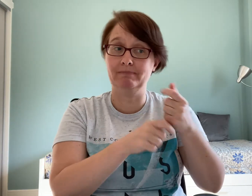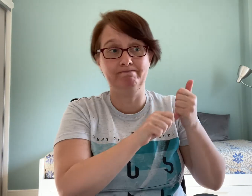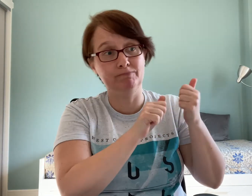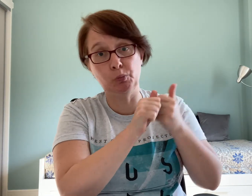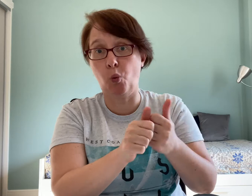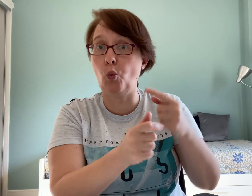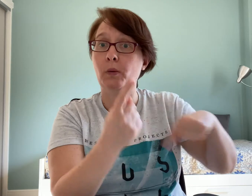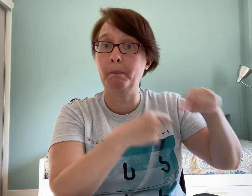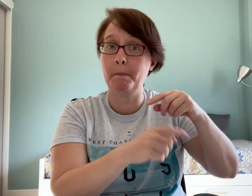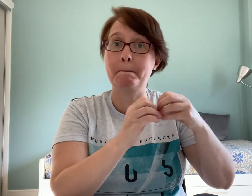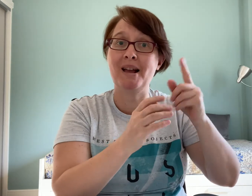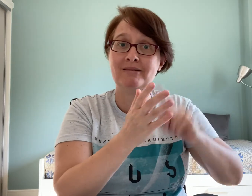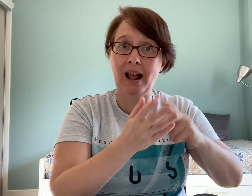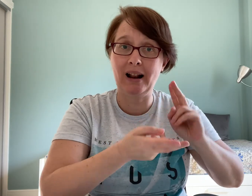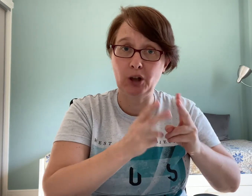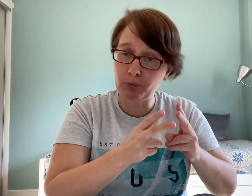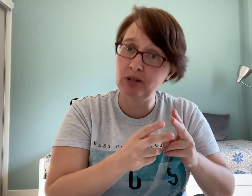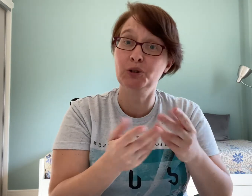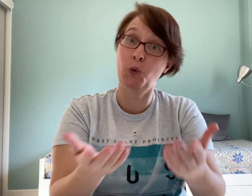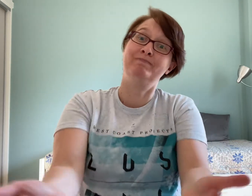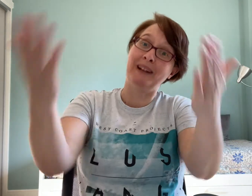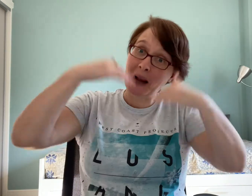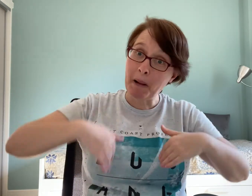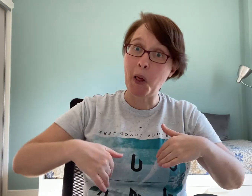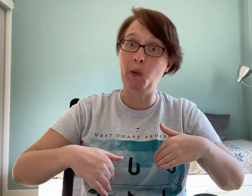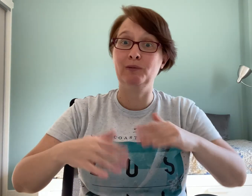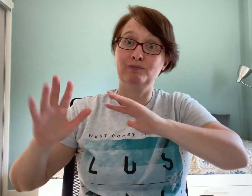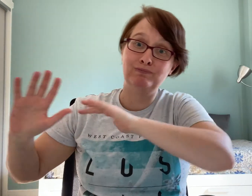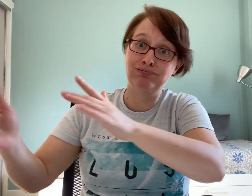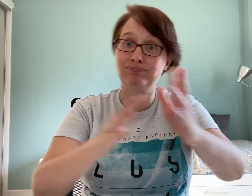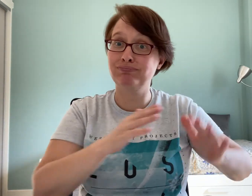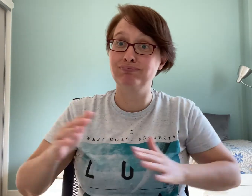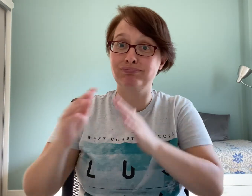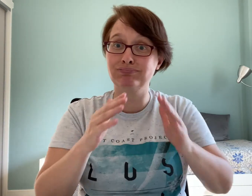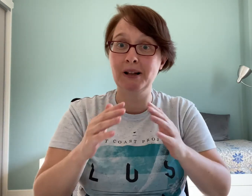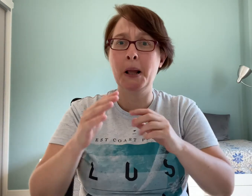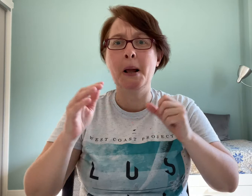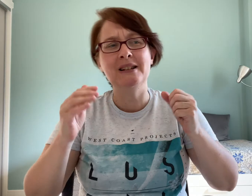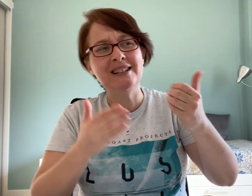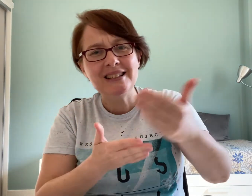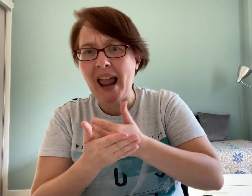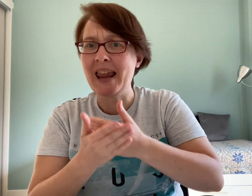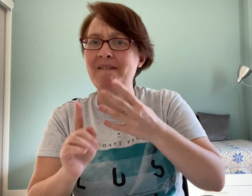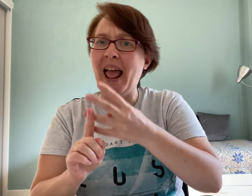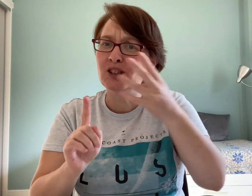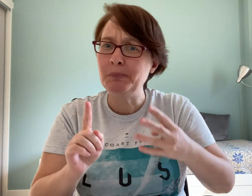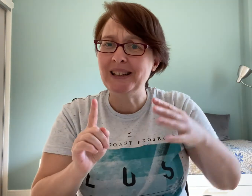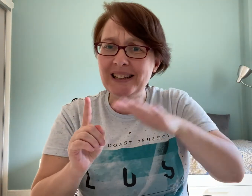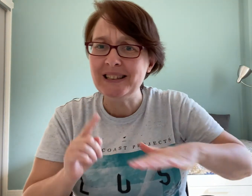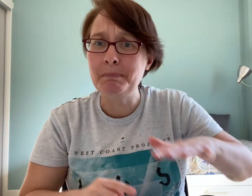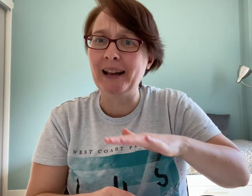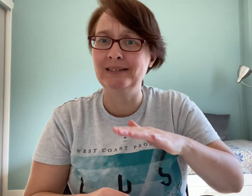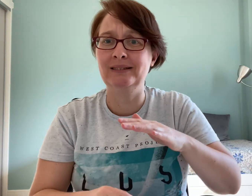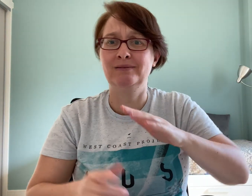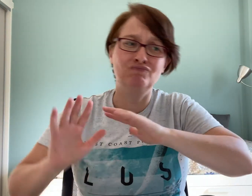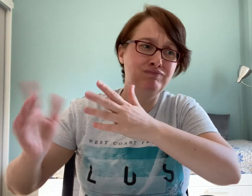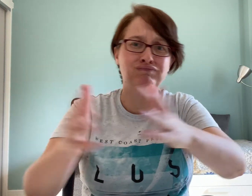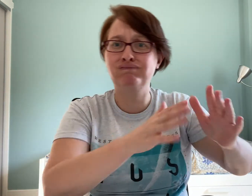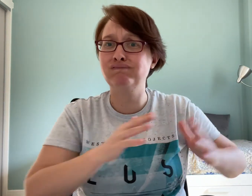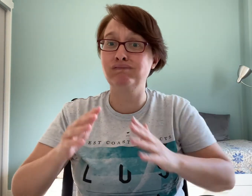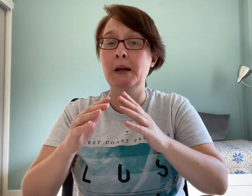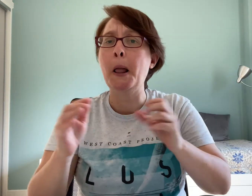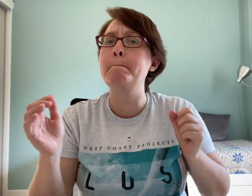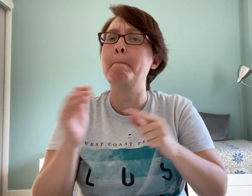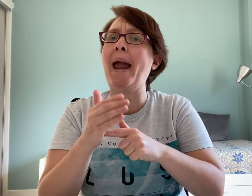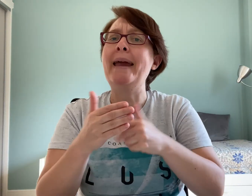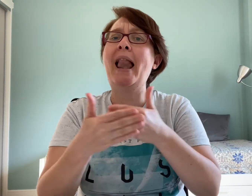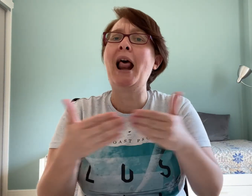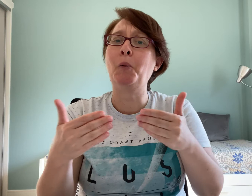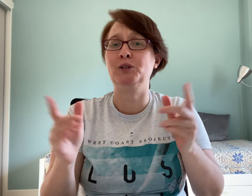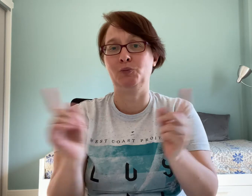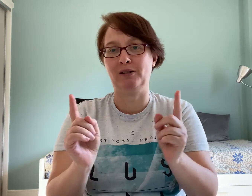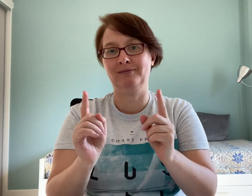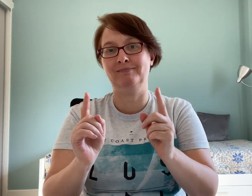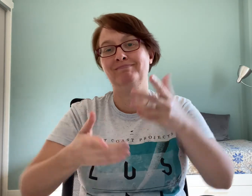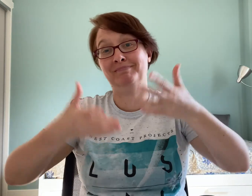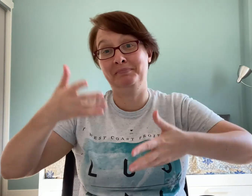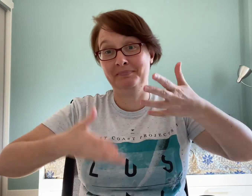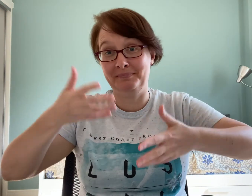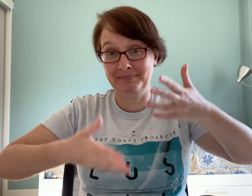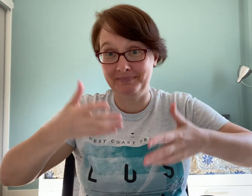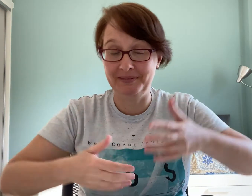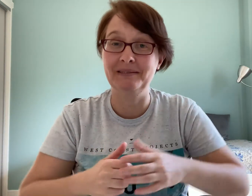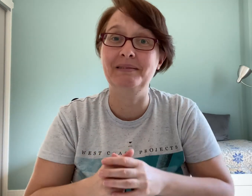So, this event is supported by BSL interpreters. Come along to chat and sign in a safe LGBTQ+ social space, where the main language is BSL.